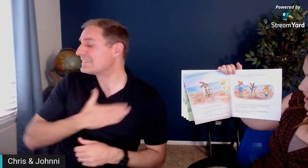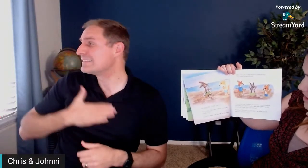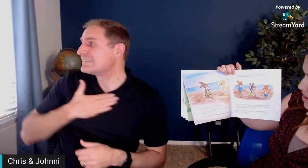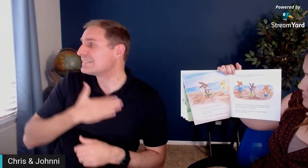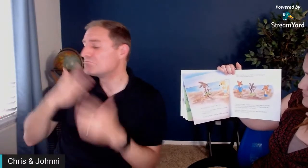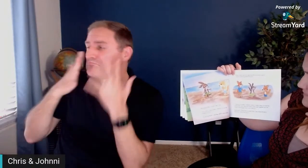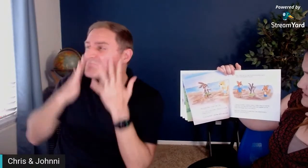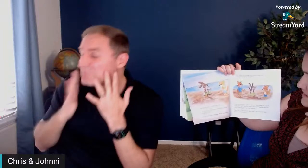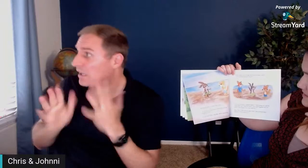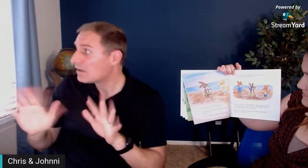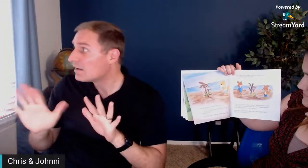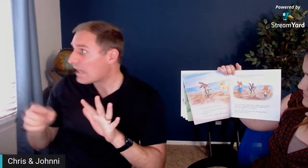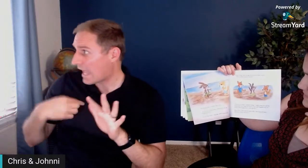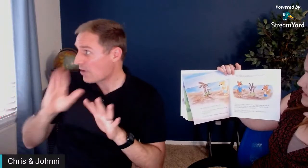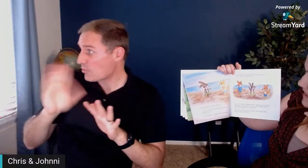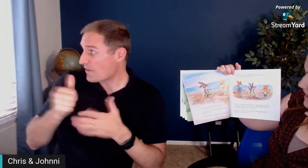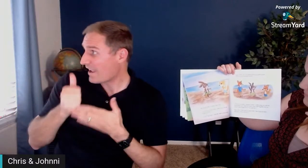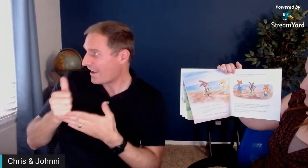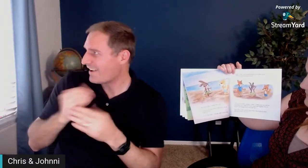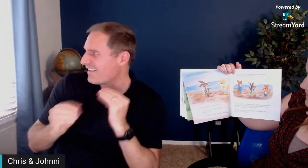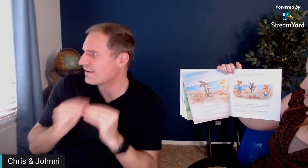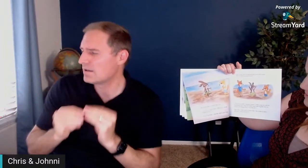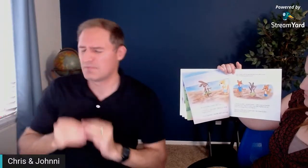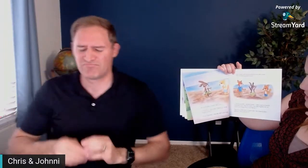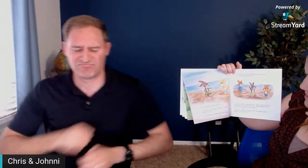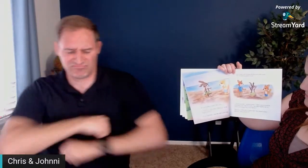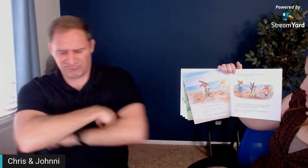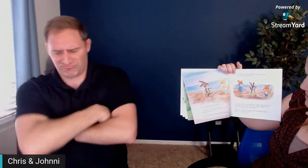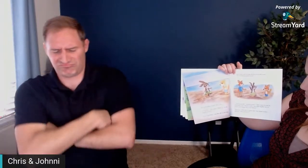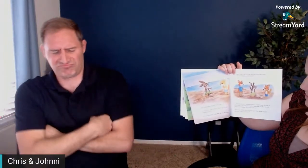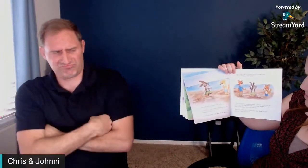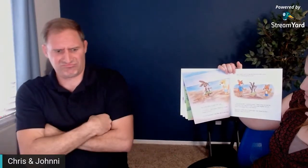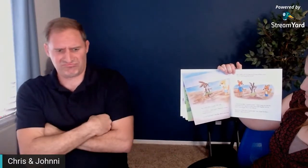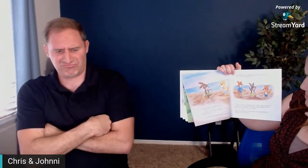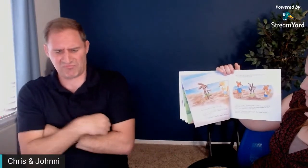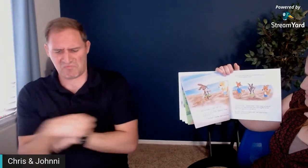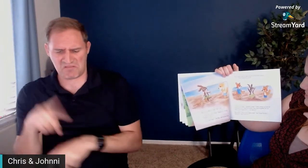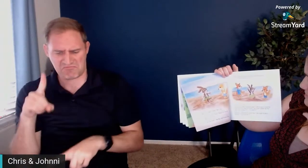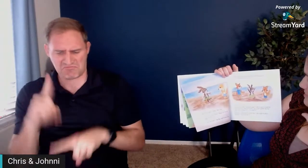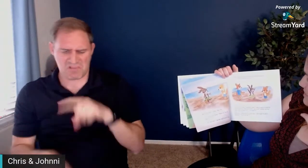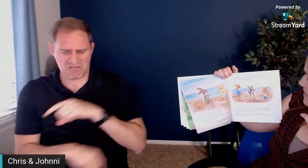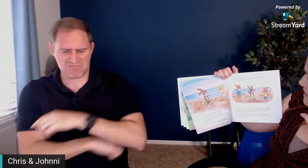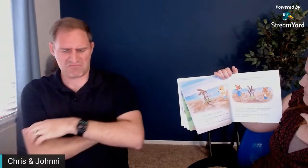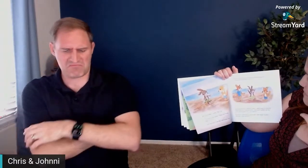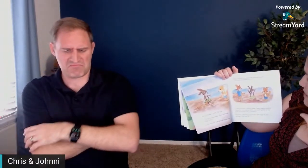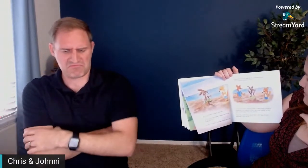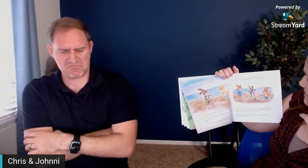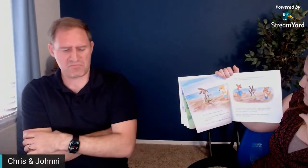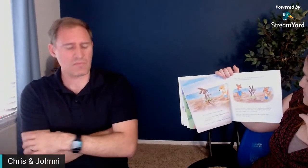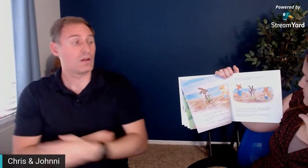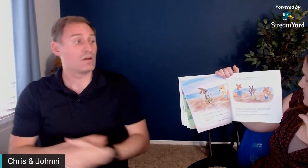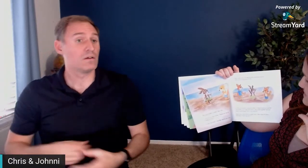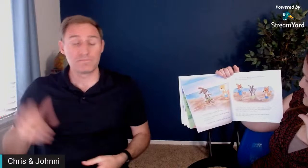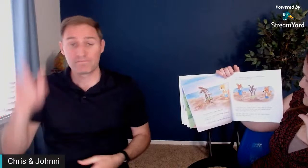i'll help you fix it it can't be fixed cries ben with his arms crossed papa comes over and sees